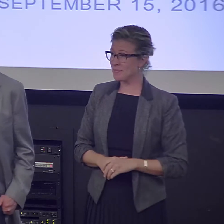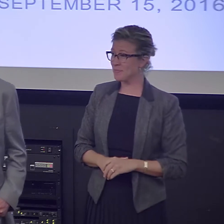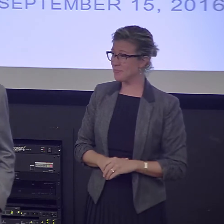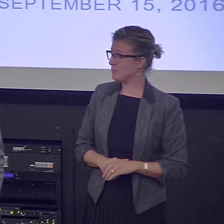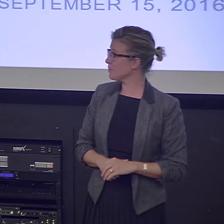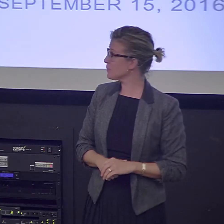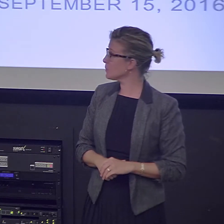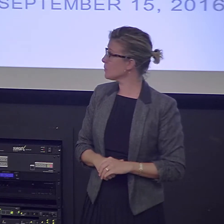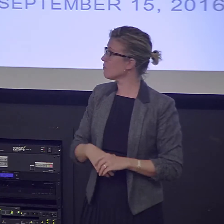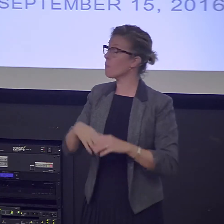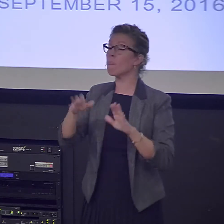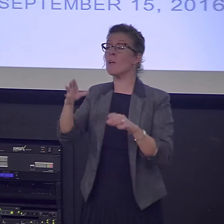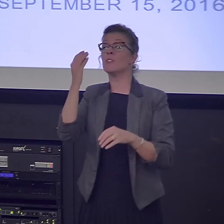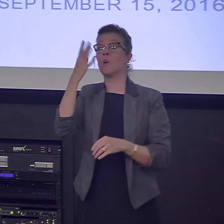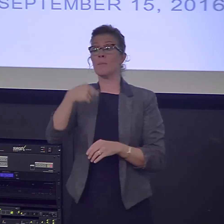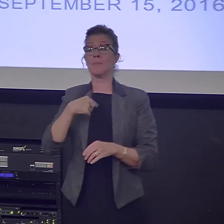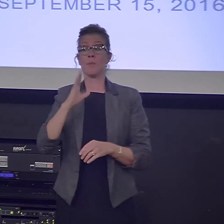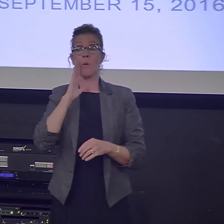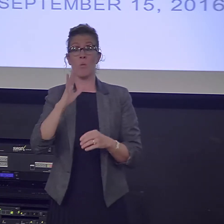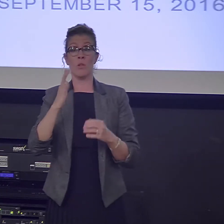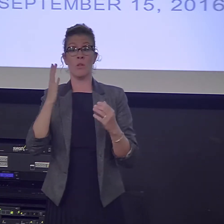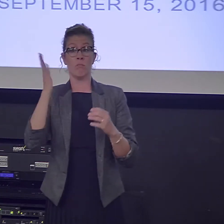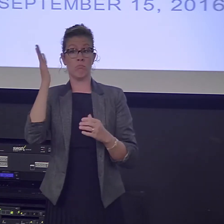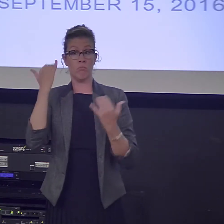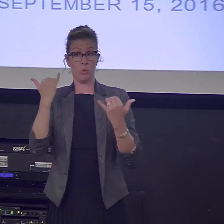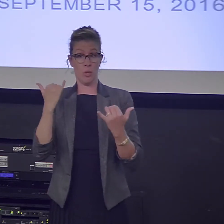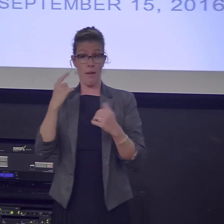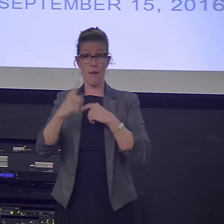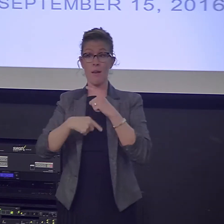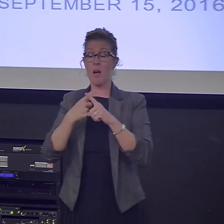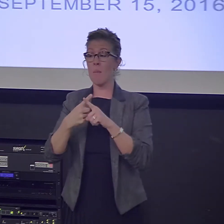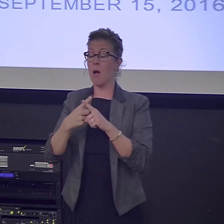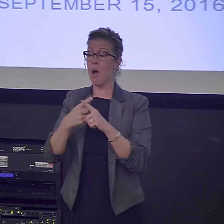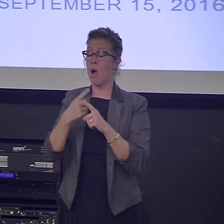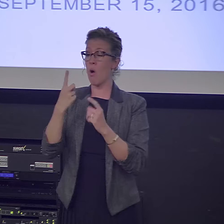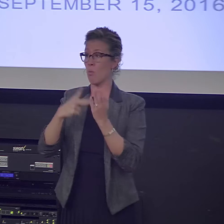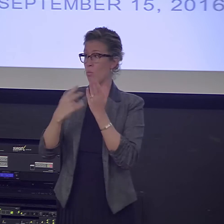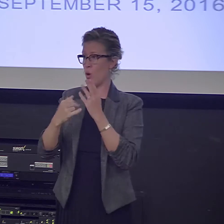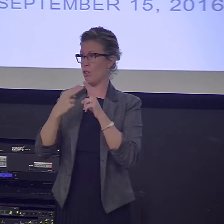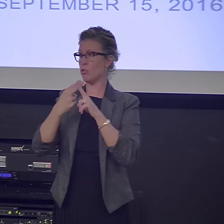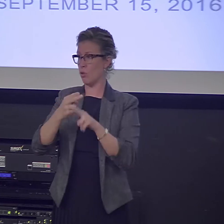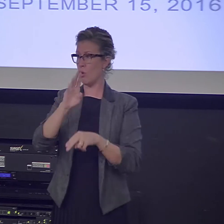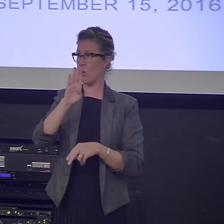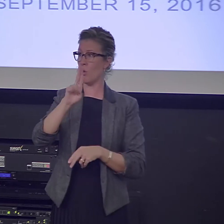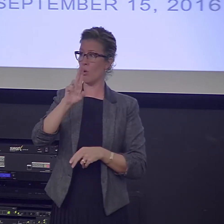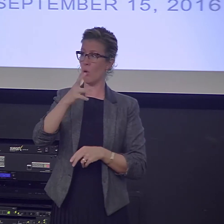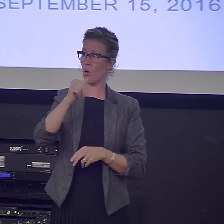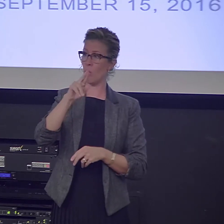I'm going to be talking to you today about a project called the Bucharest Early Intervention Project.